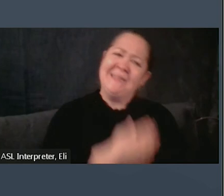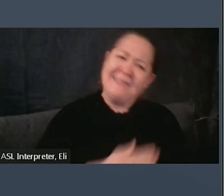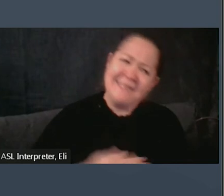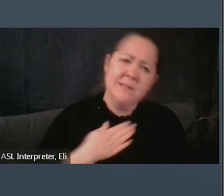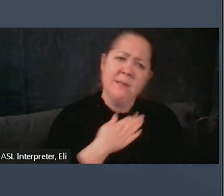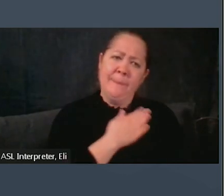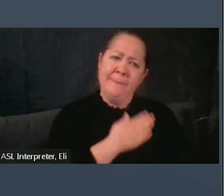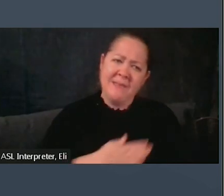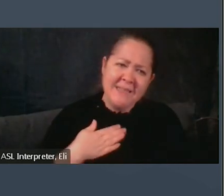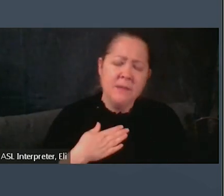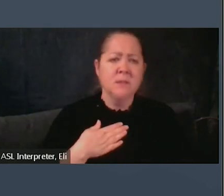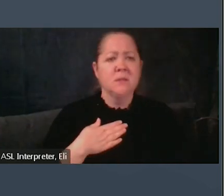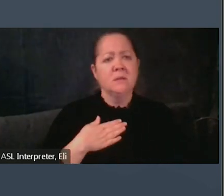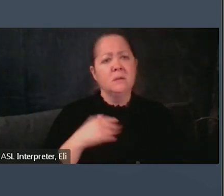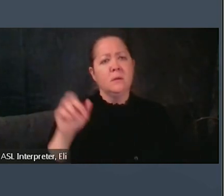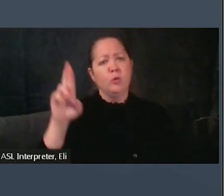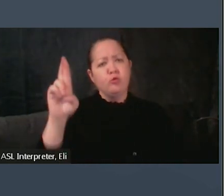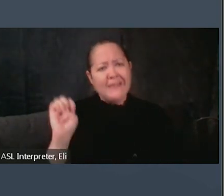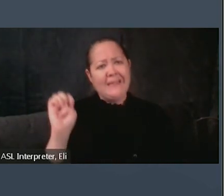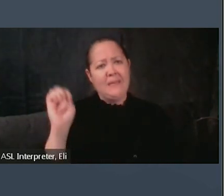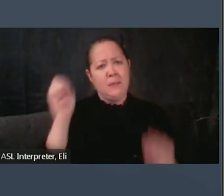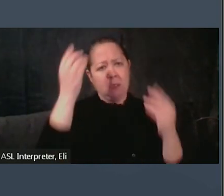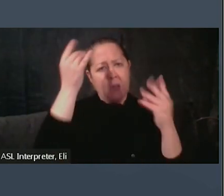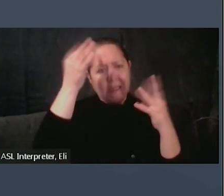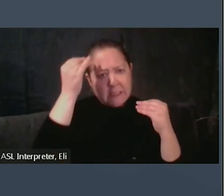At least it has a very easy entrance so that these